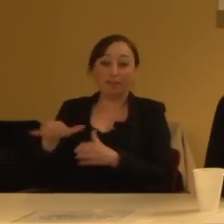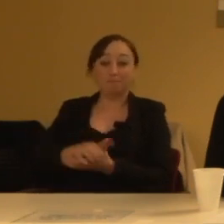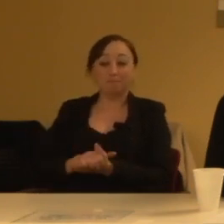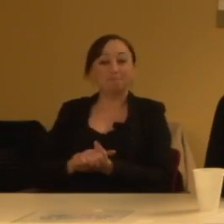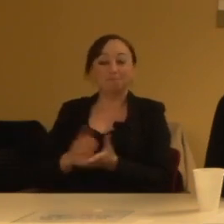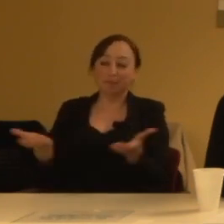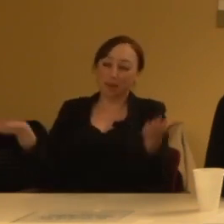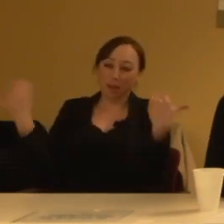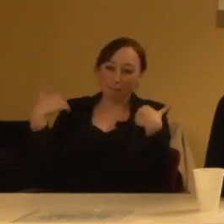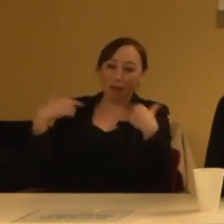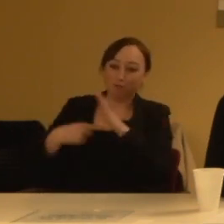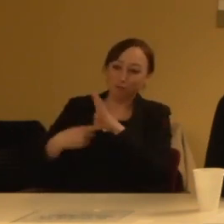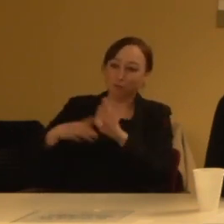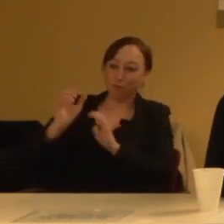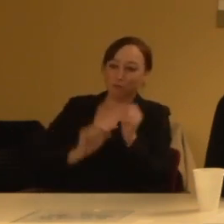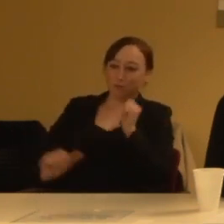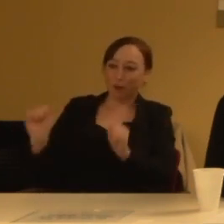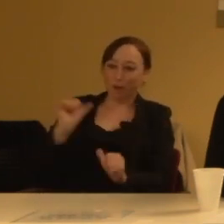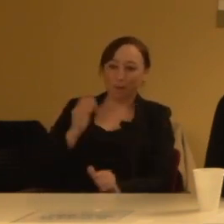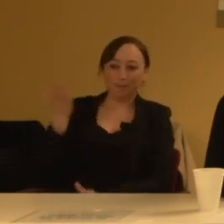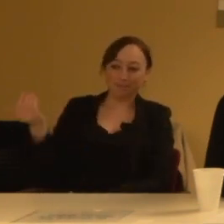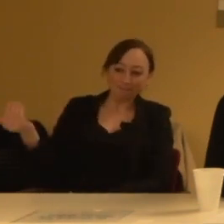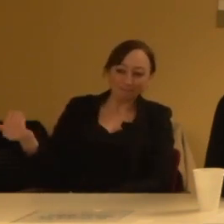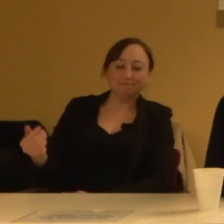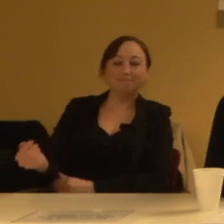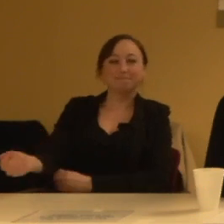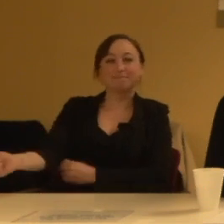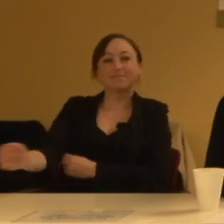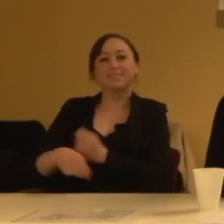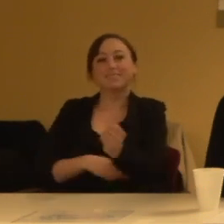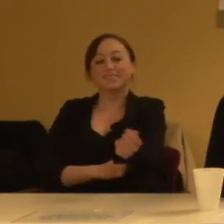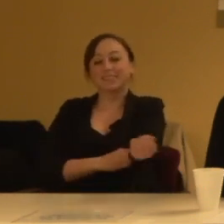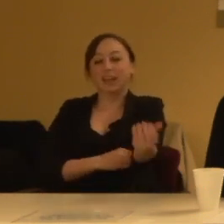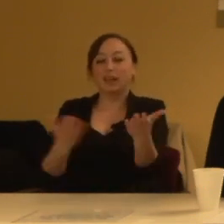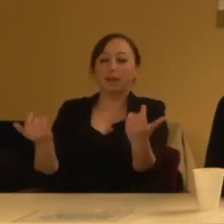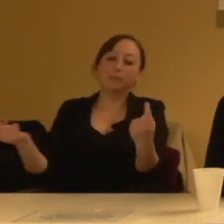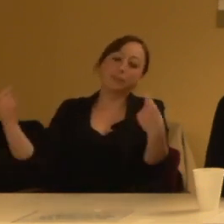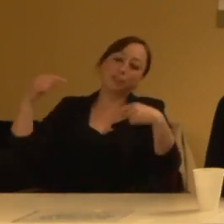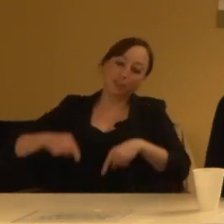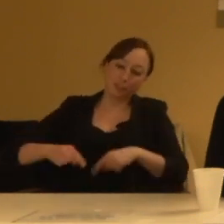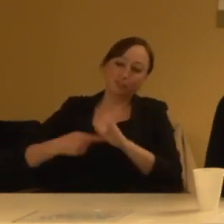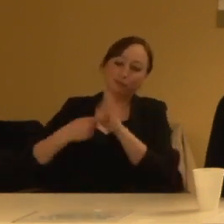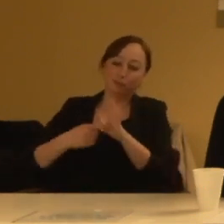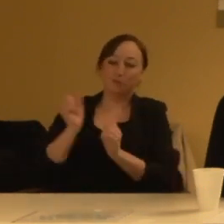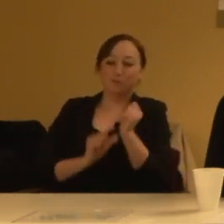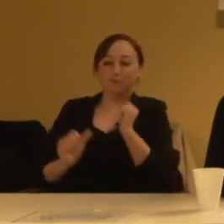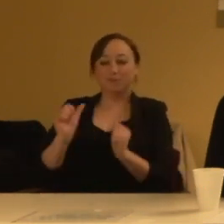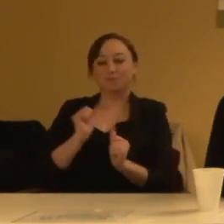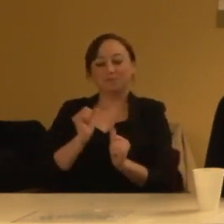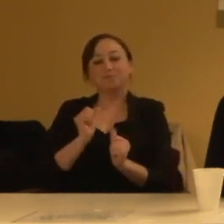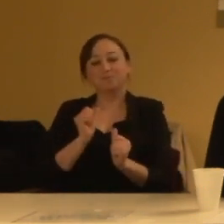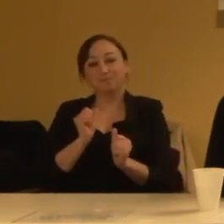So come do that thing that you do over there, Come do that over here." And so that is where it started.